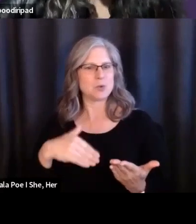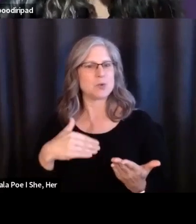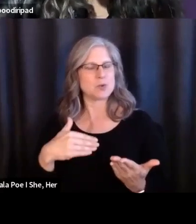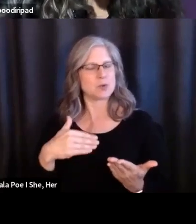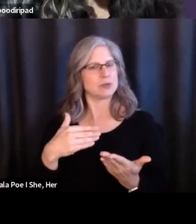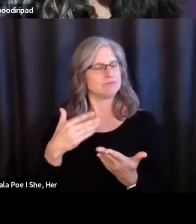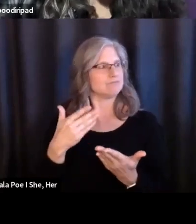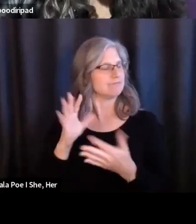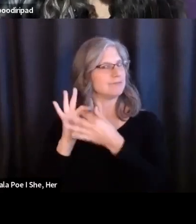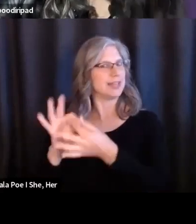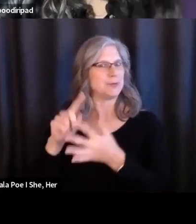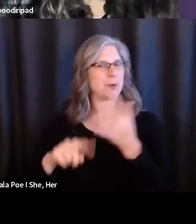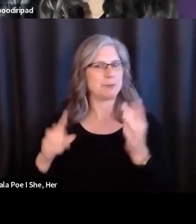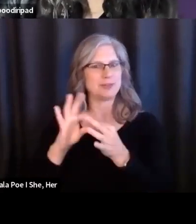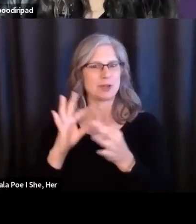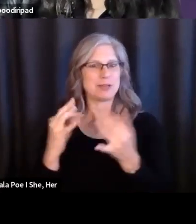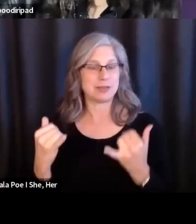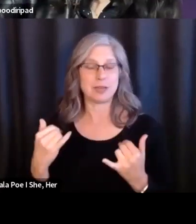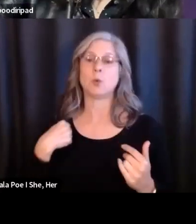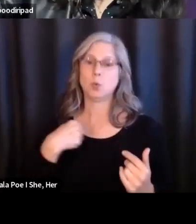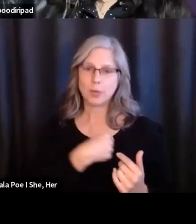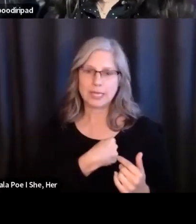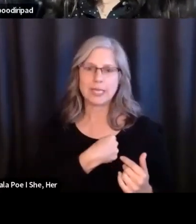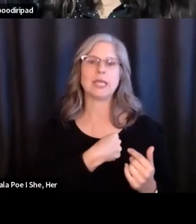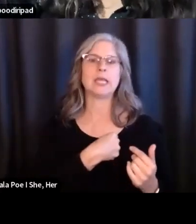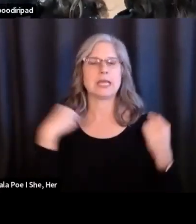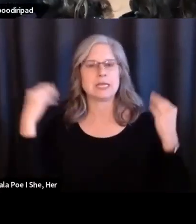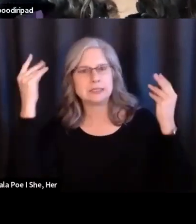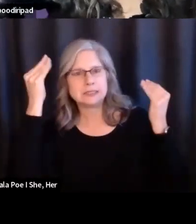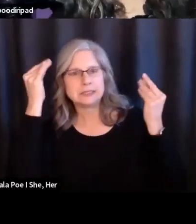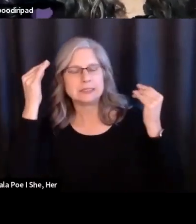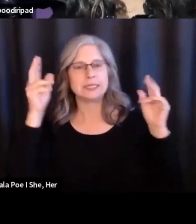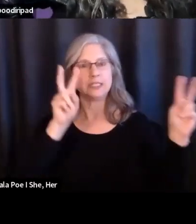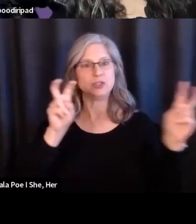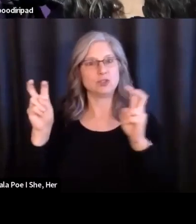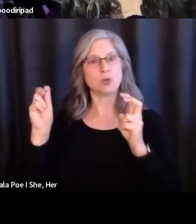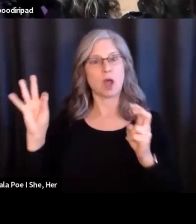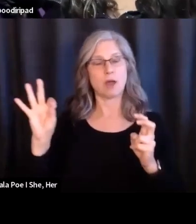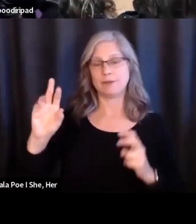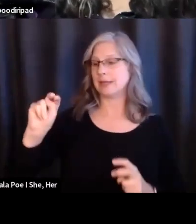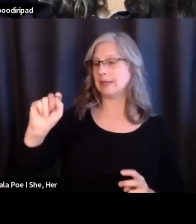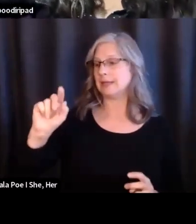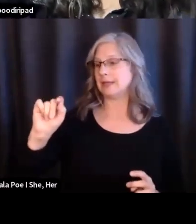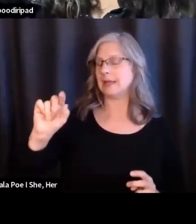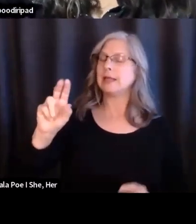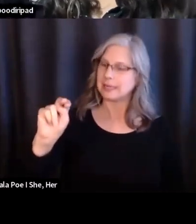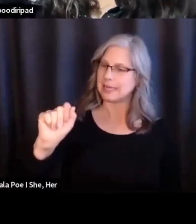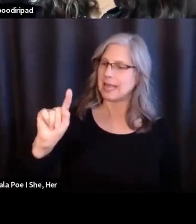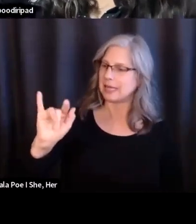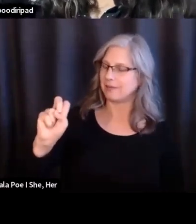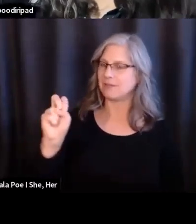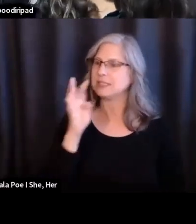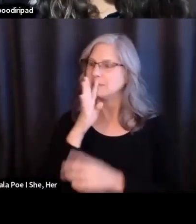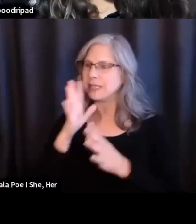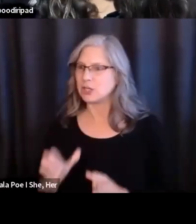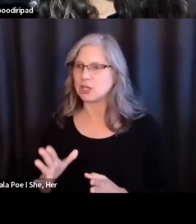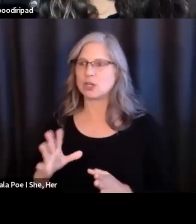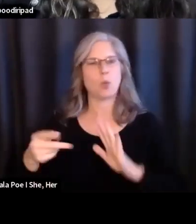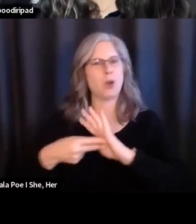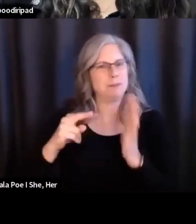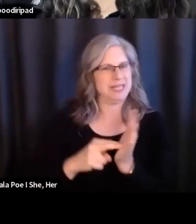So, right, we've been thinking about the issue of native speaker and the sort of valorization of nativeness in